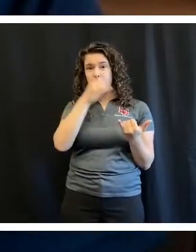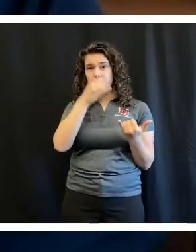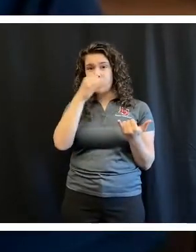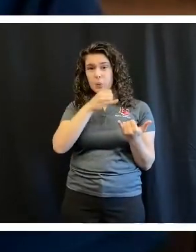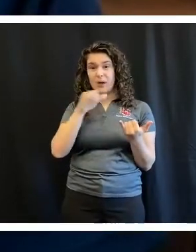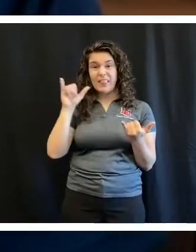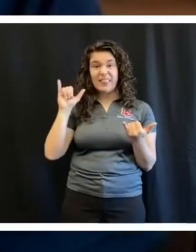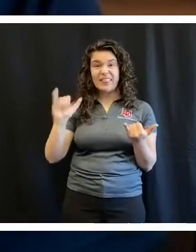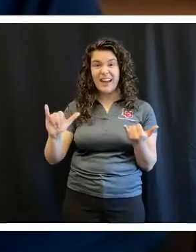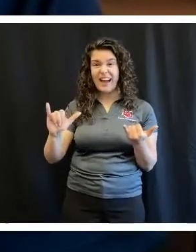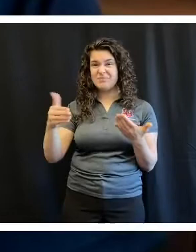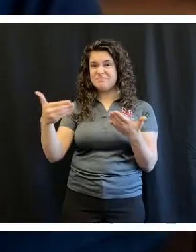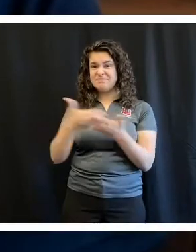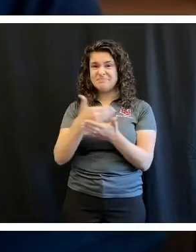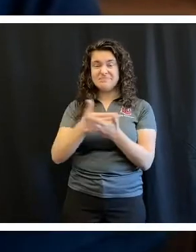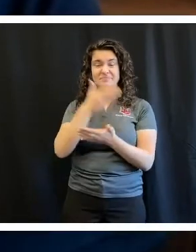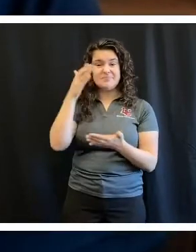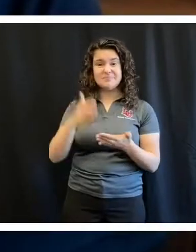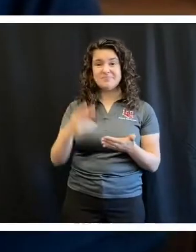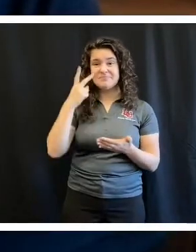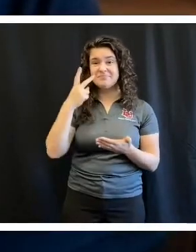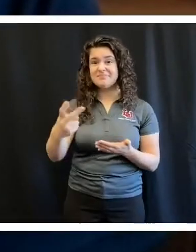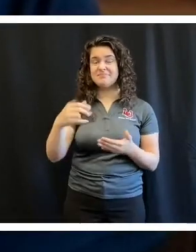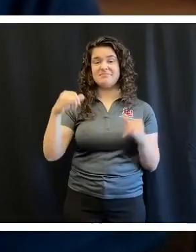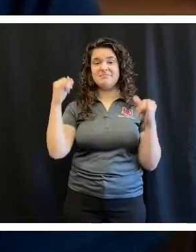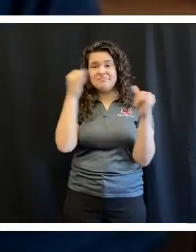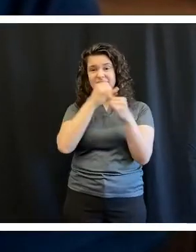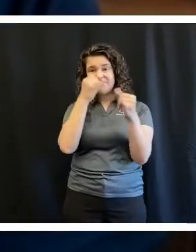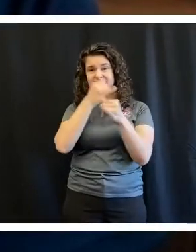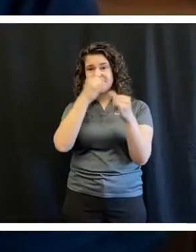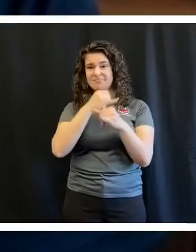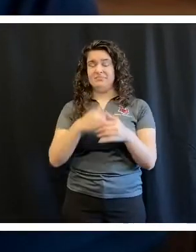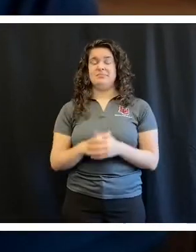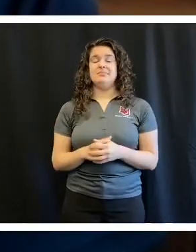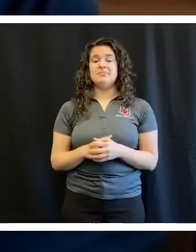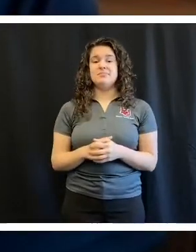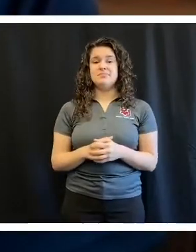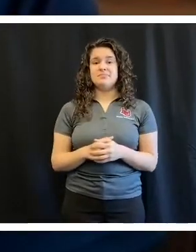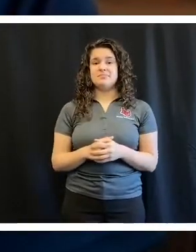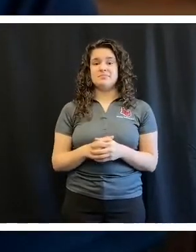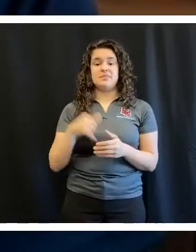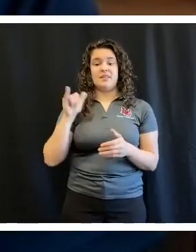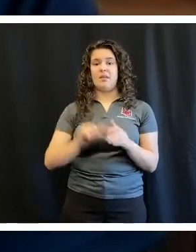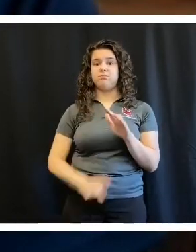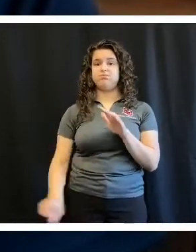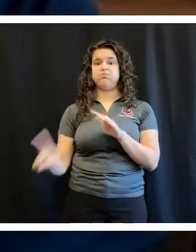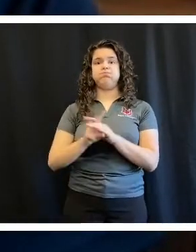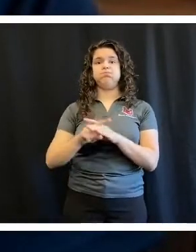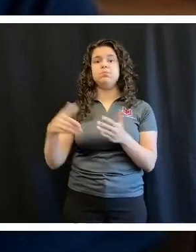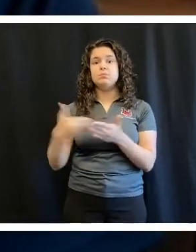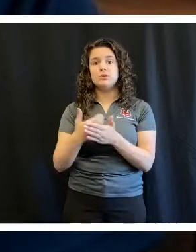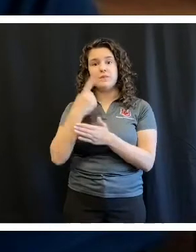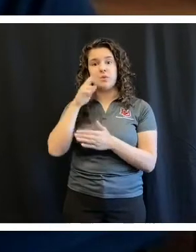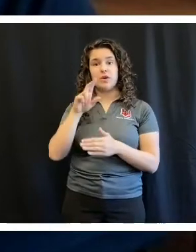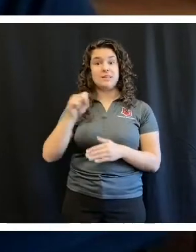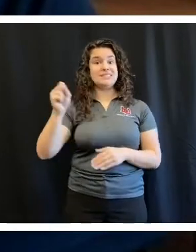by the widest margin we've ever seen. I mean, that's especially unprecedented in the US. [Kenneth] Stunning. We've never seen this type of thing.